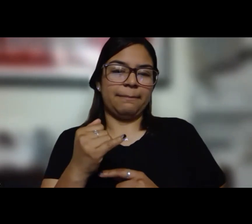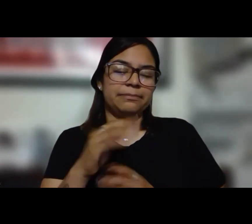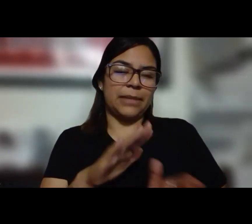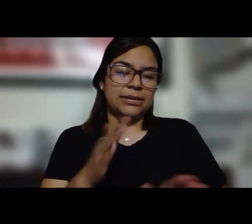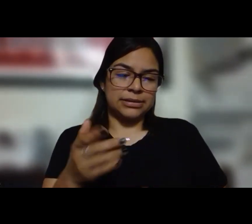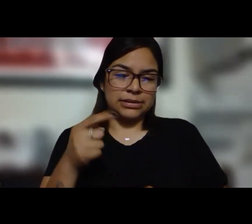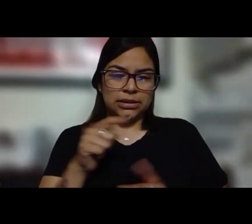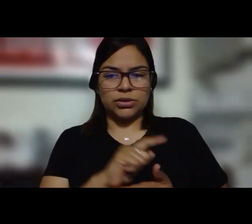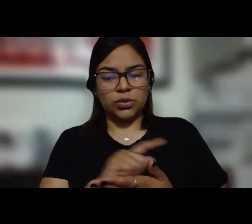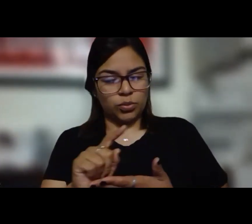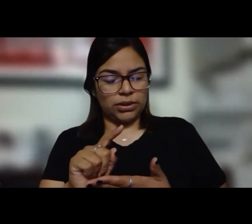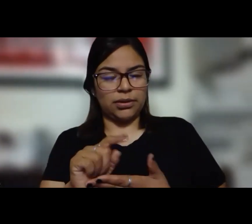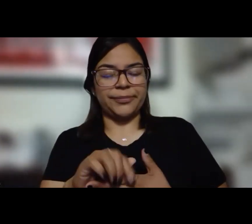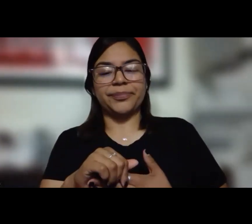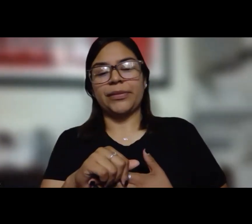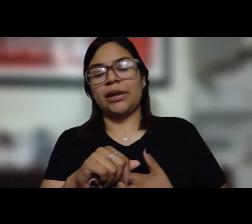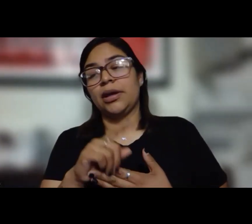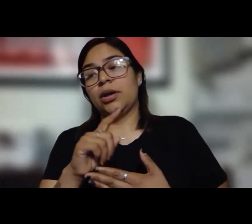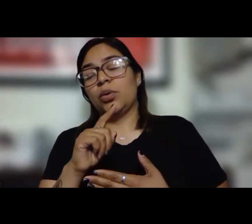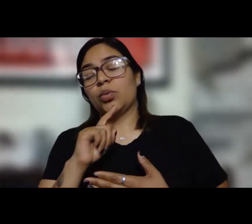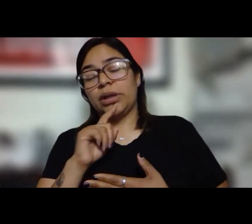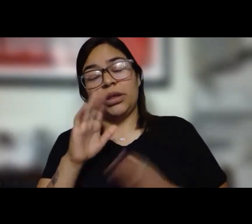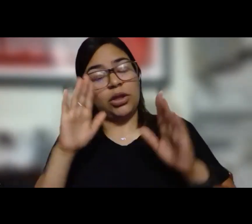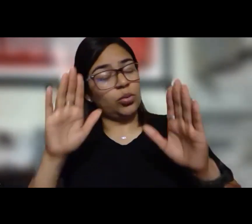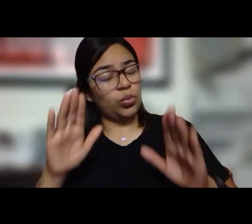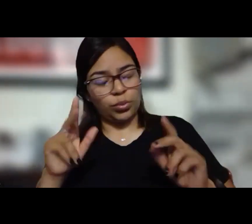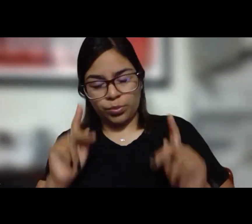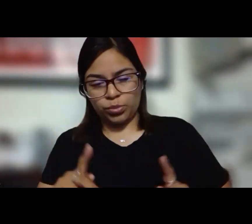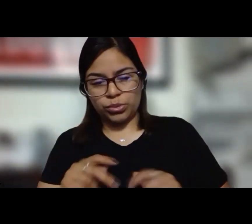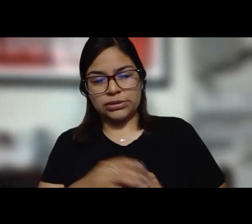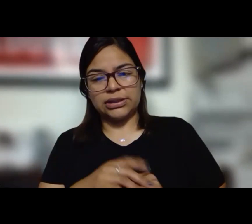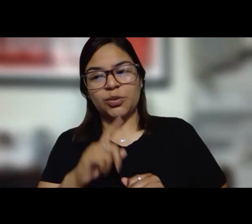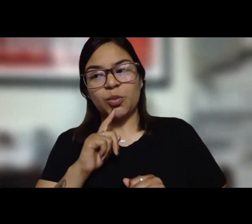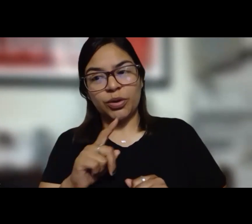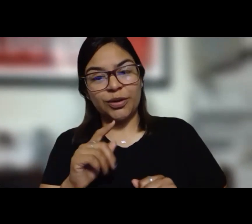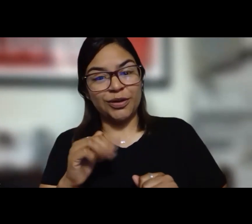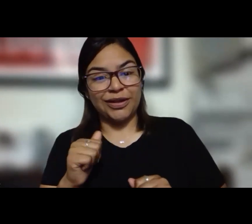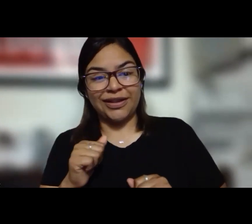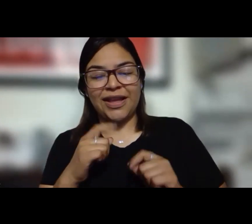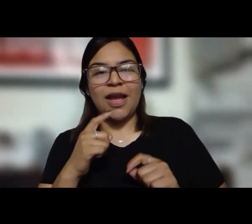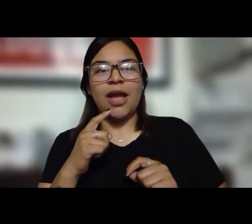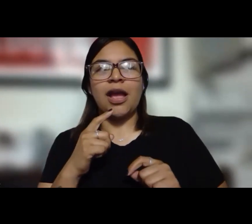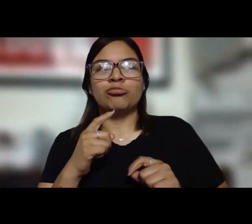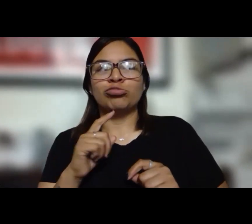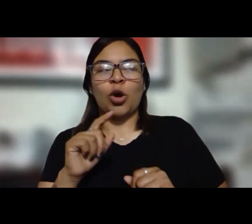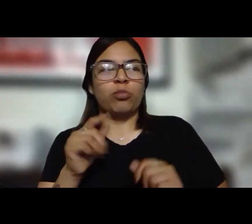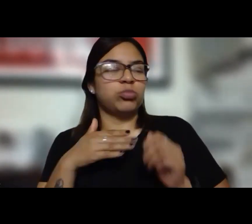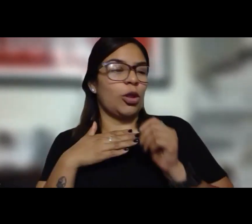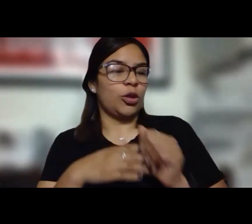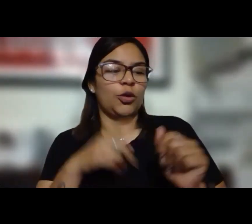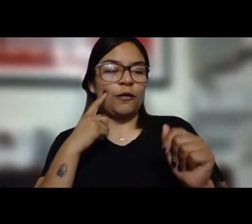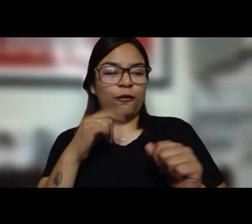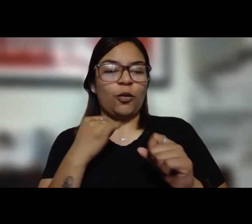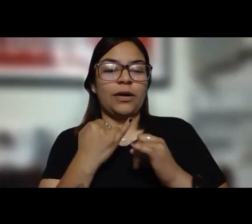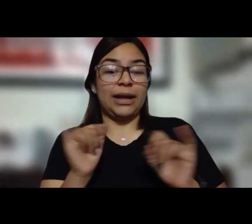an absolutely incredible human being um really a pioneer of Independent Living um a pioneer of